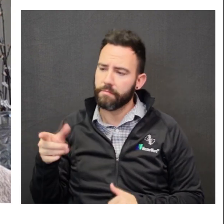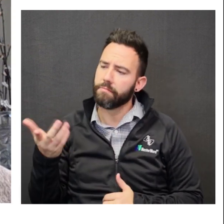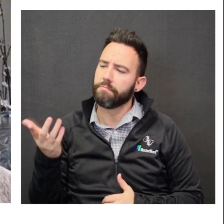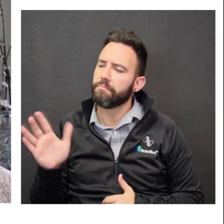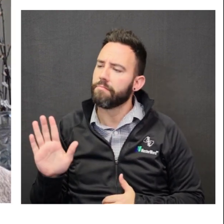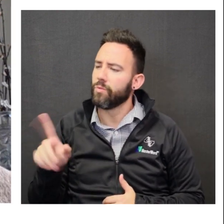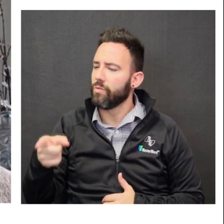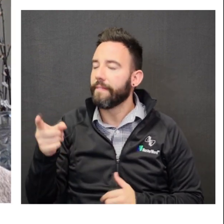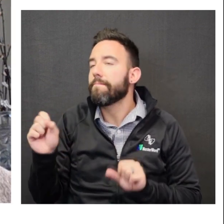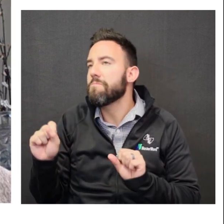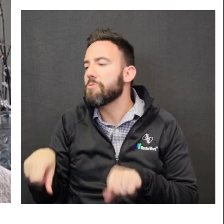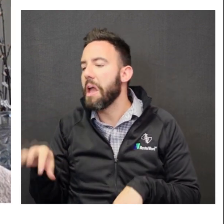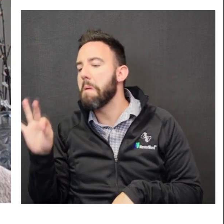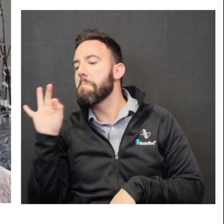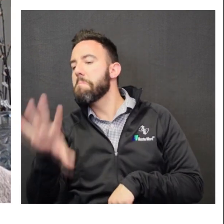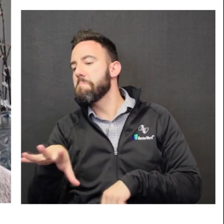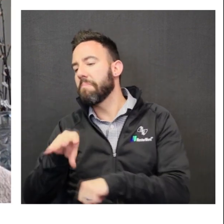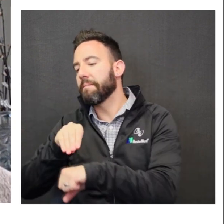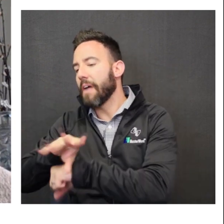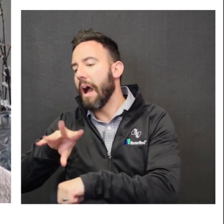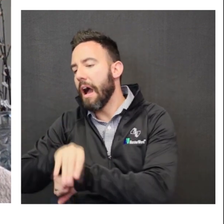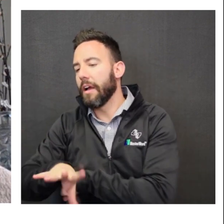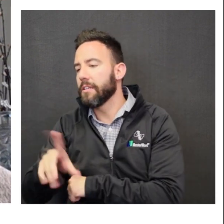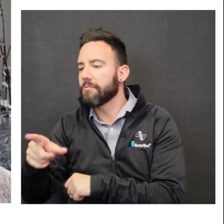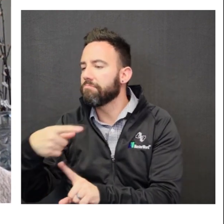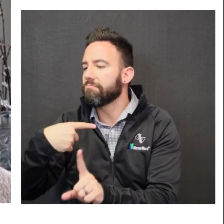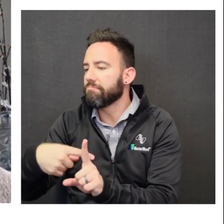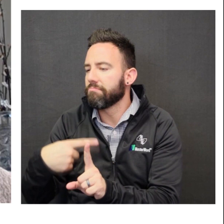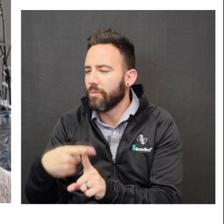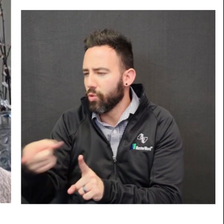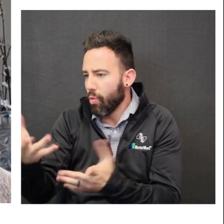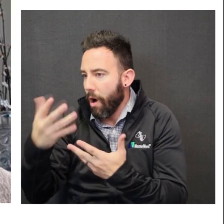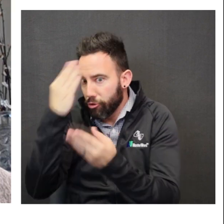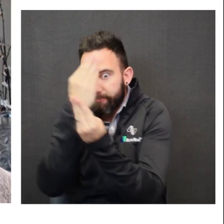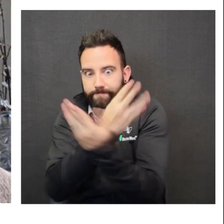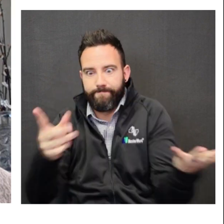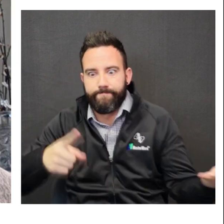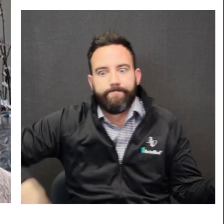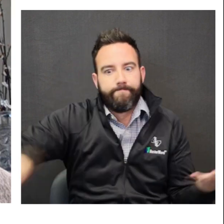that you want to convey out to the interpreting community, what would be that message at this time?